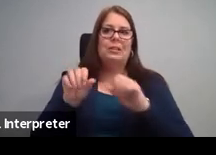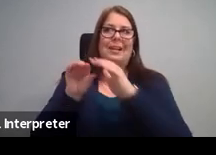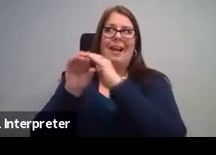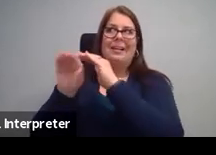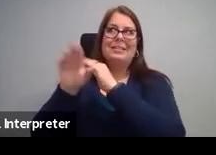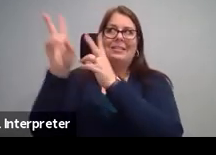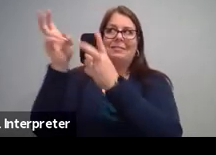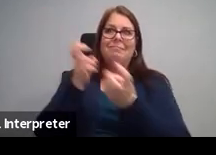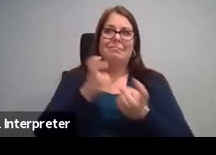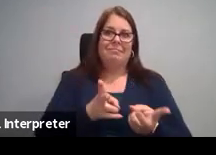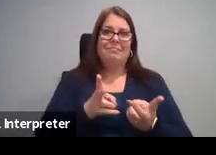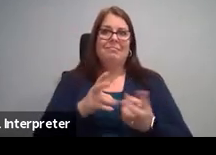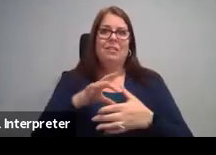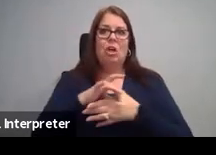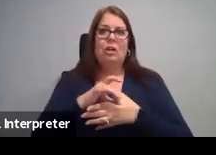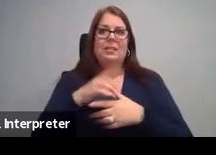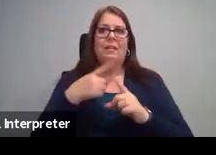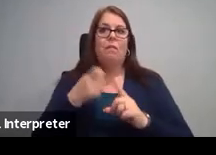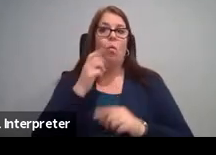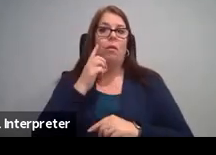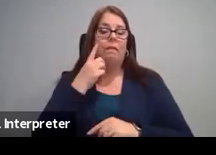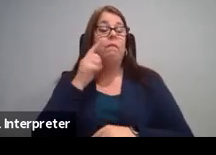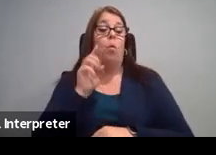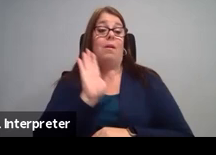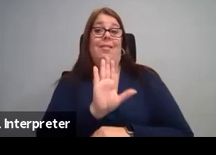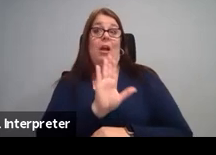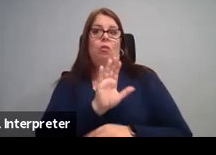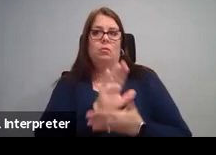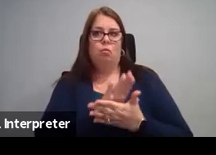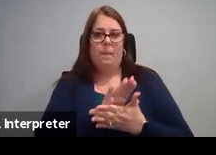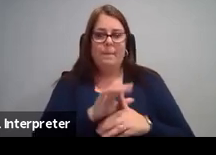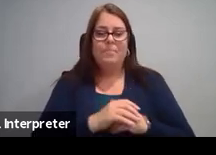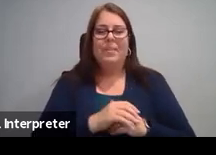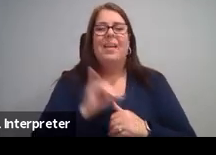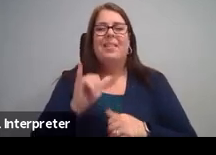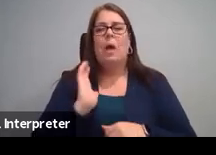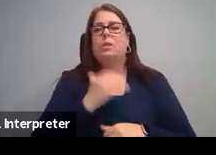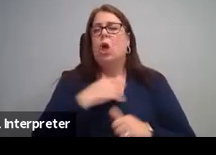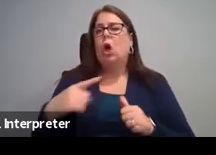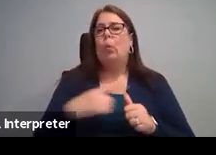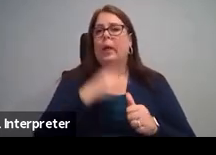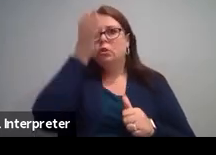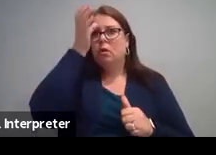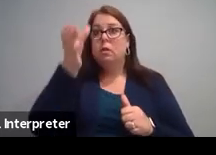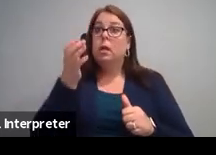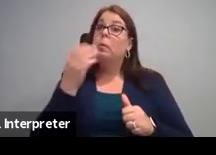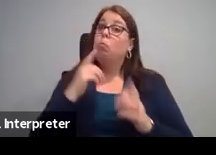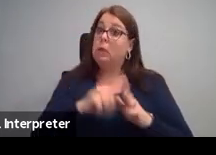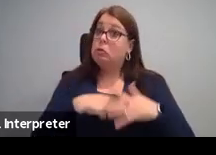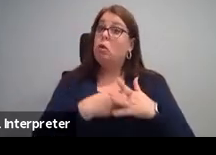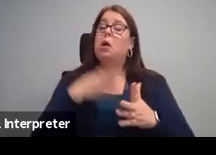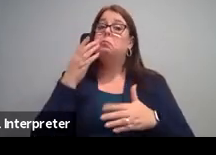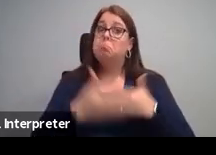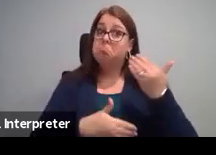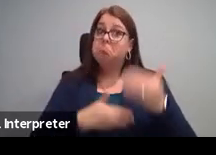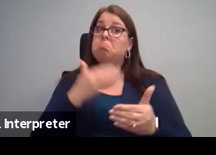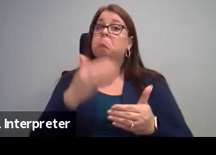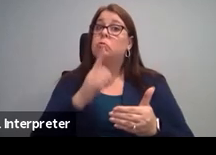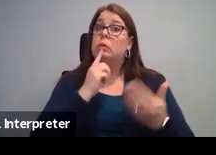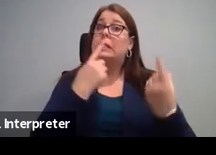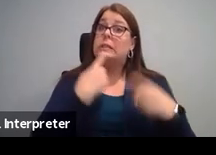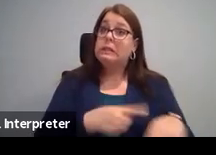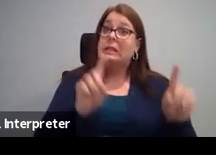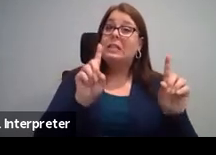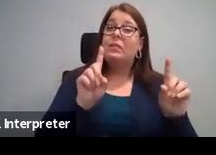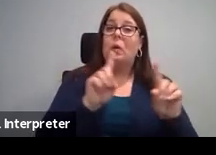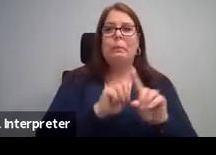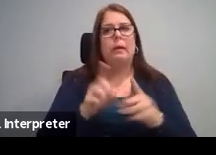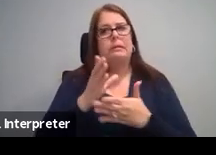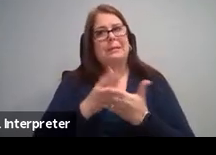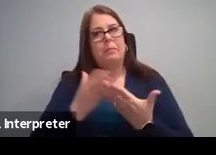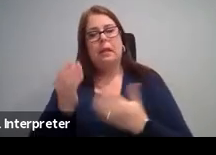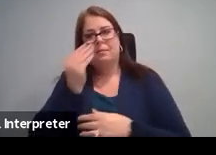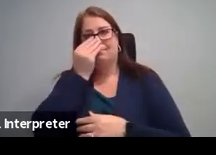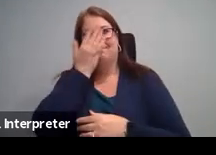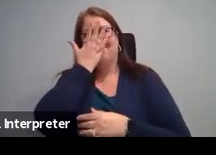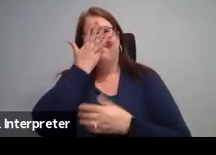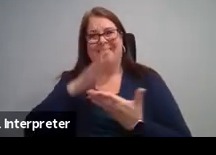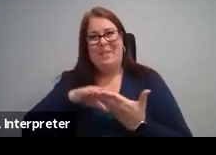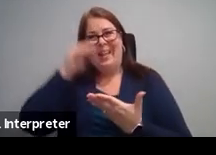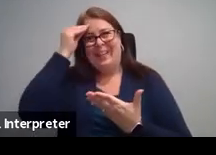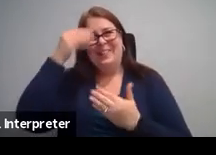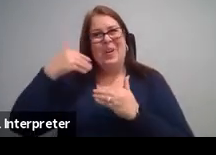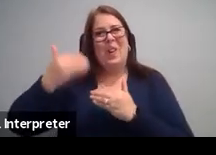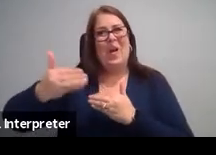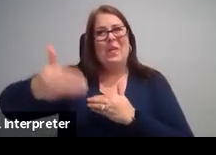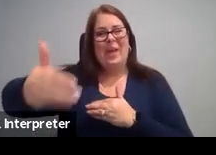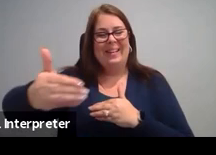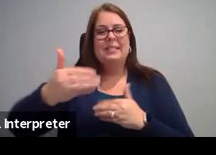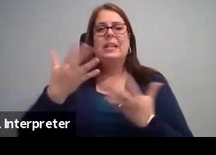Laurie Arnold: Their school site. So that was the original concept. And as we did that it worked really successfully in some ways, but there were some things we learned along the way and we wanted to highlight some of those things as, as we talked about it.